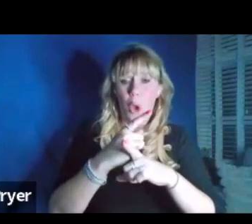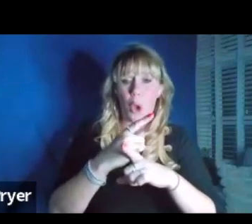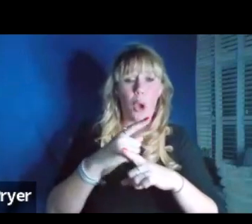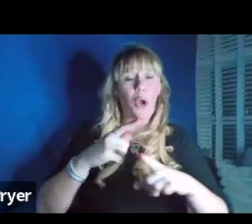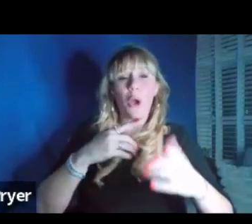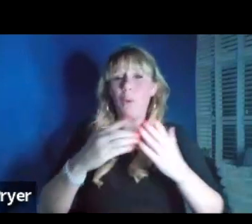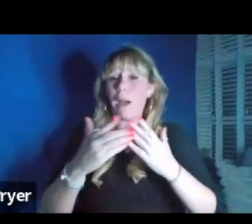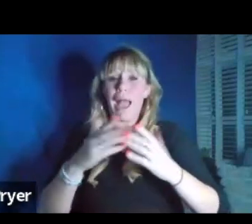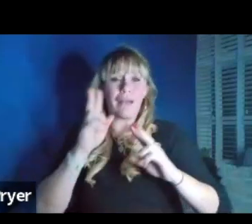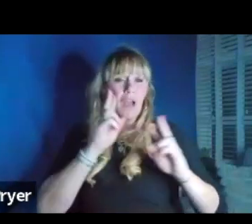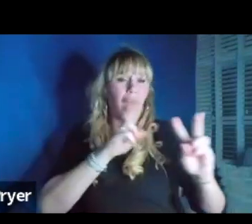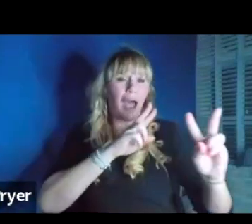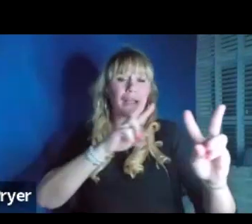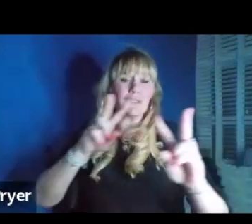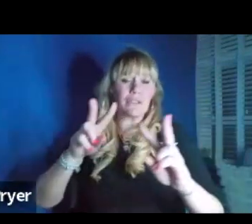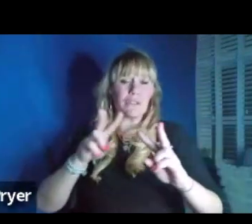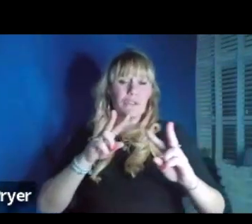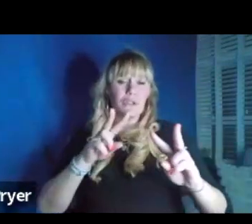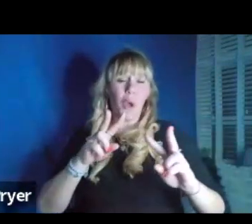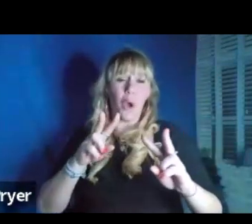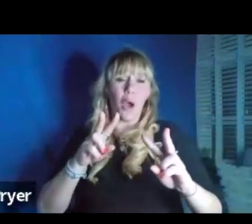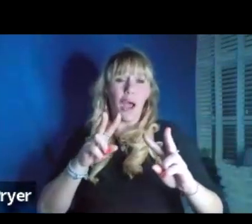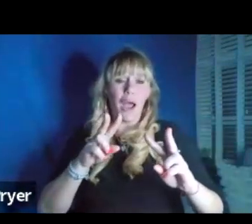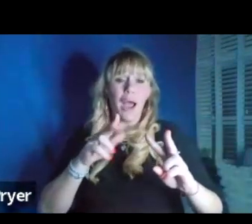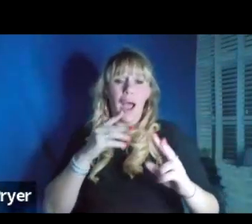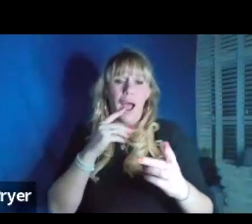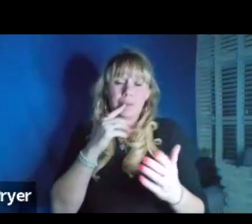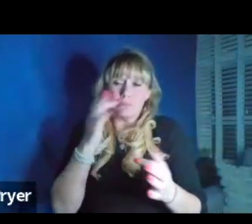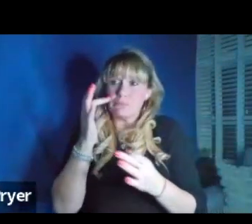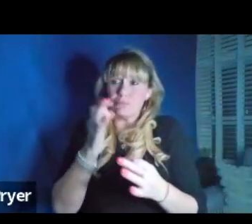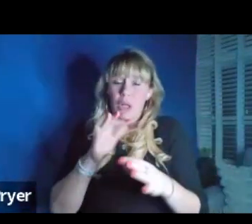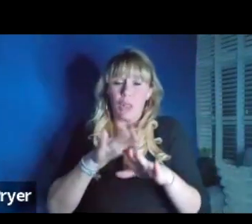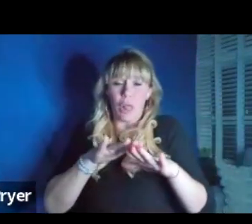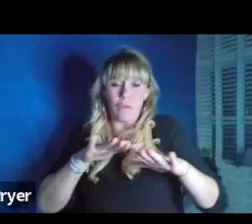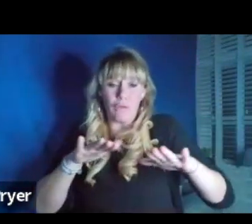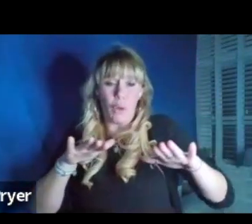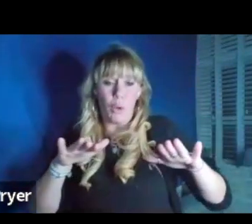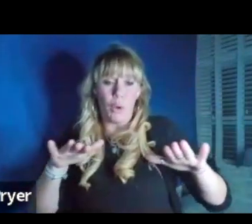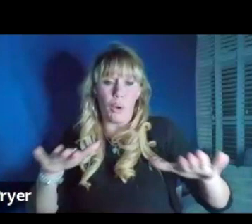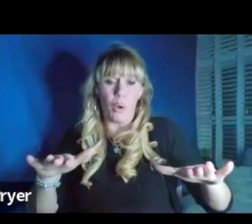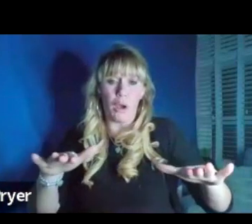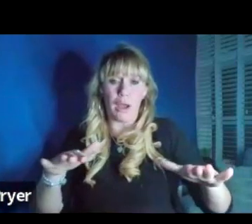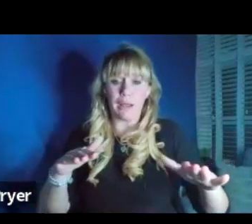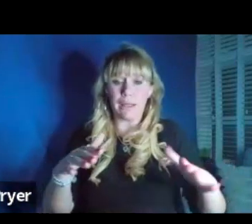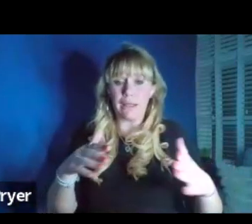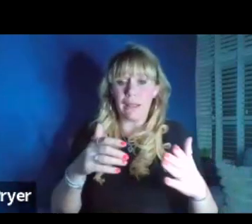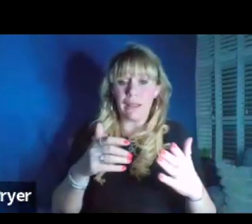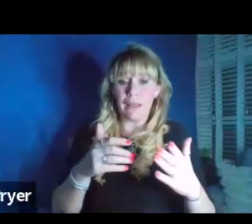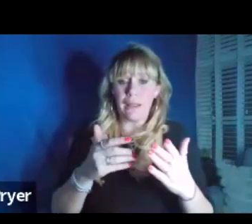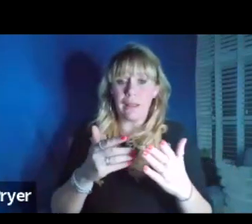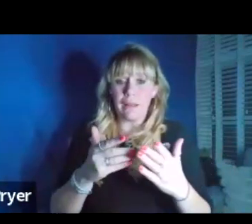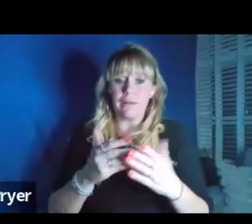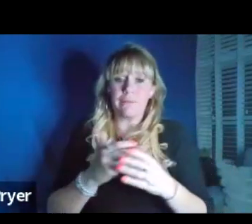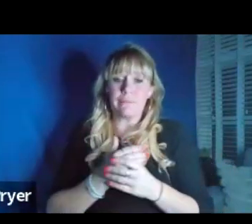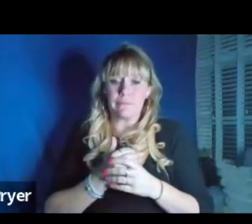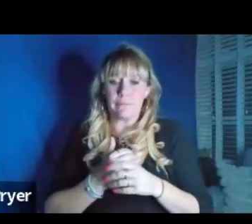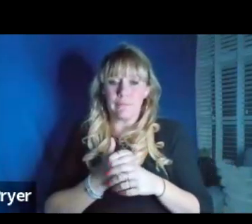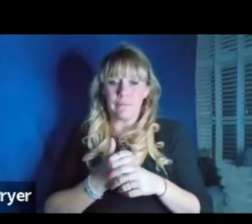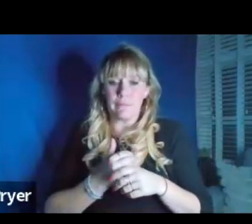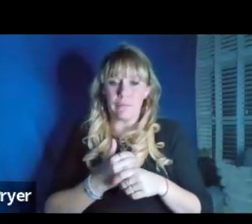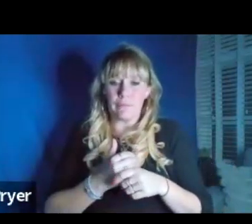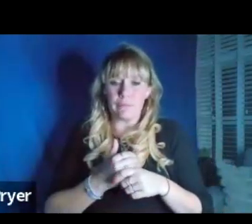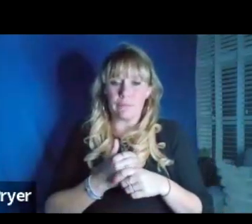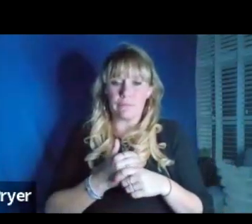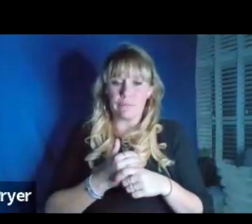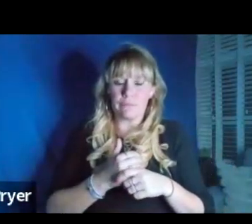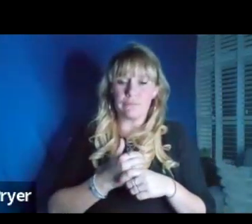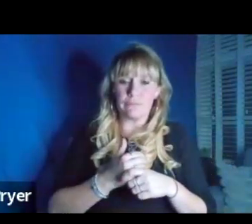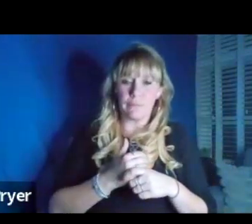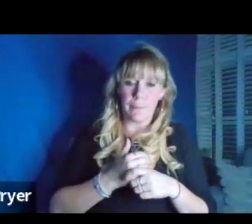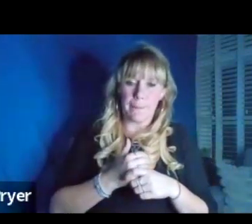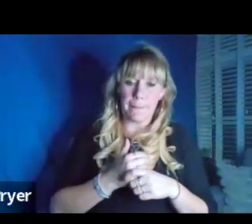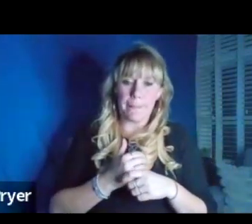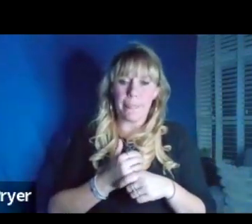Whatever I saw, I'd tie to the floor